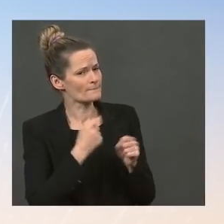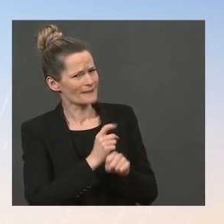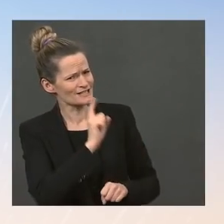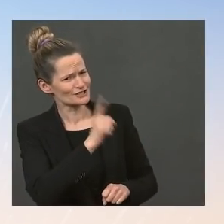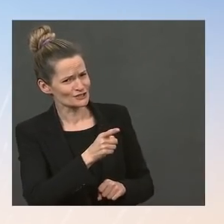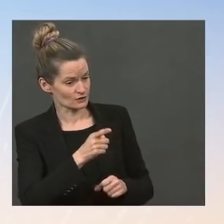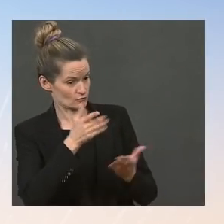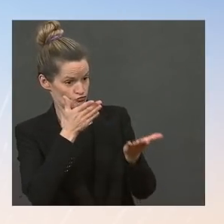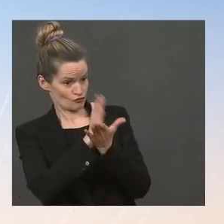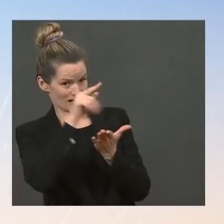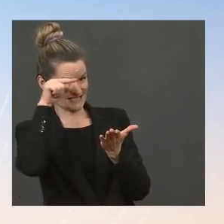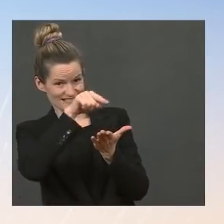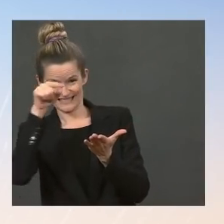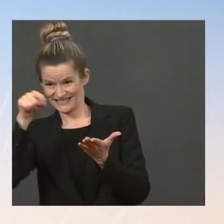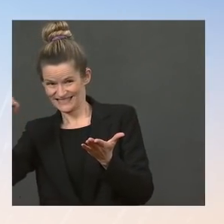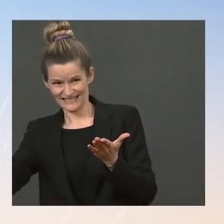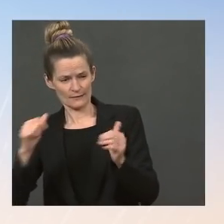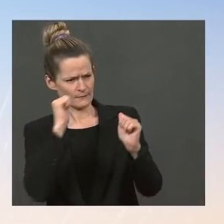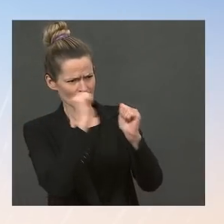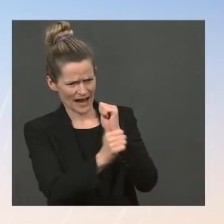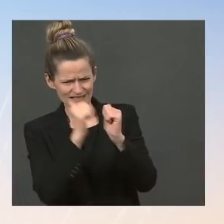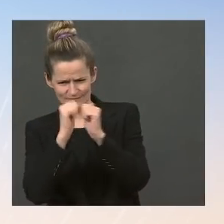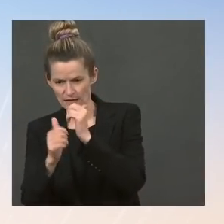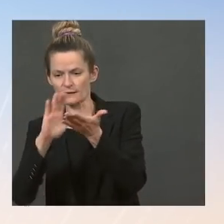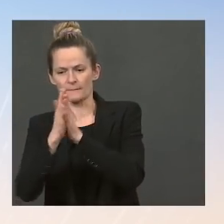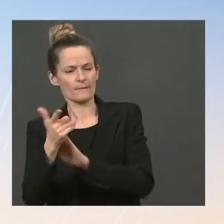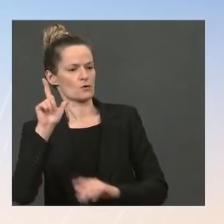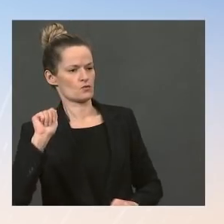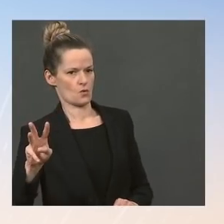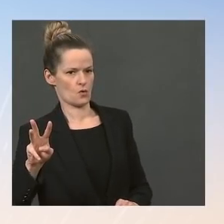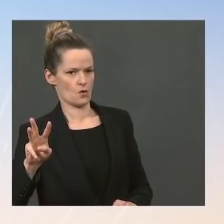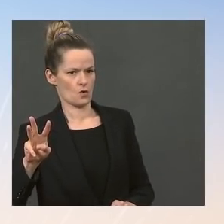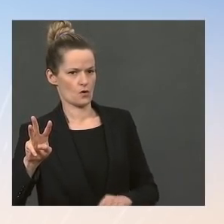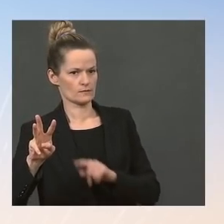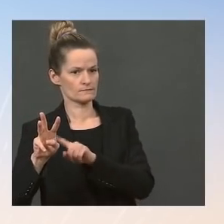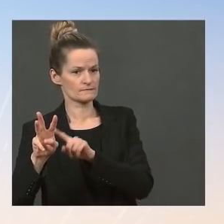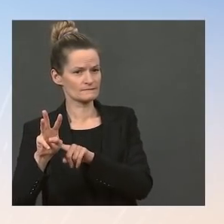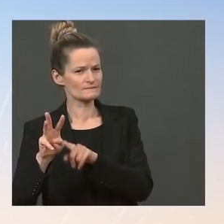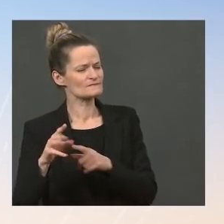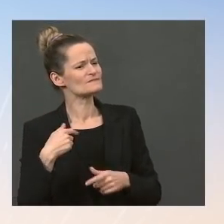that the President sees as a positive step forward, additional compromises that could be a path forward.